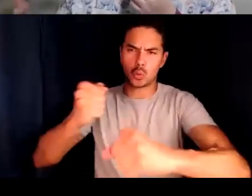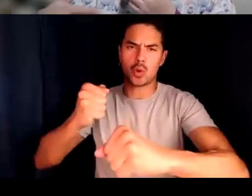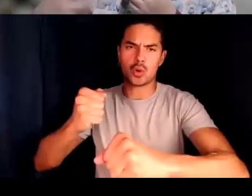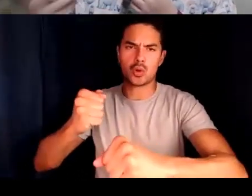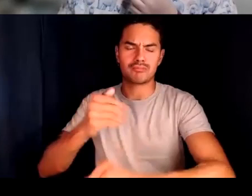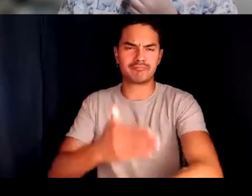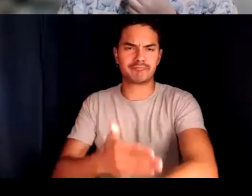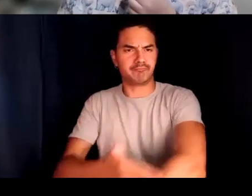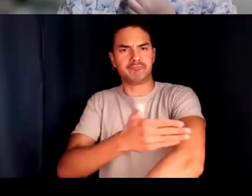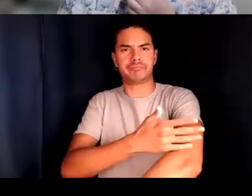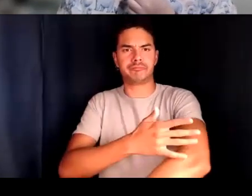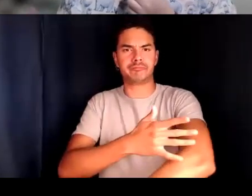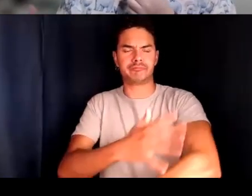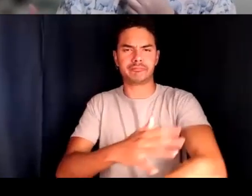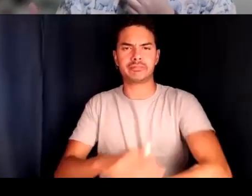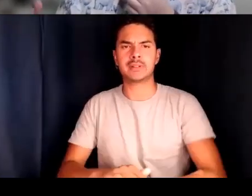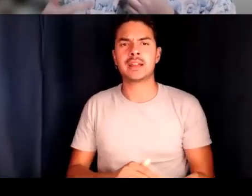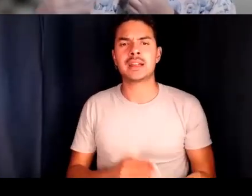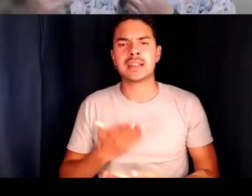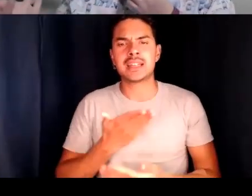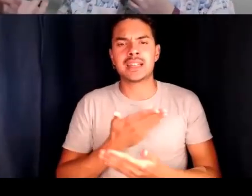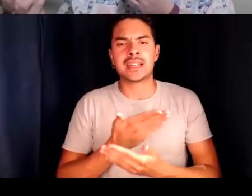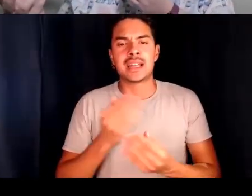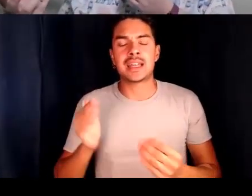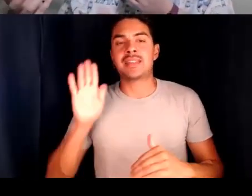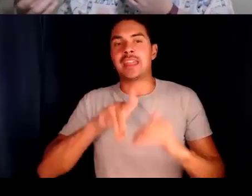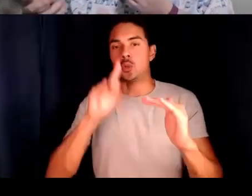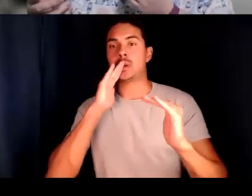than we would necessarily expect. And that could be anything.